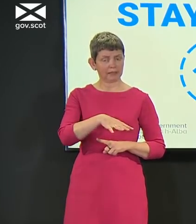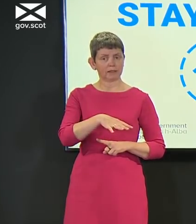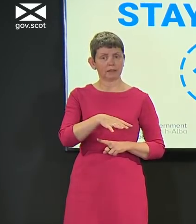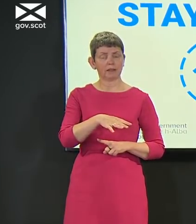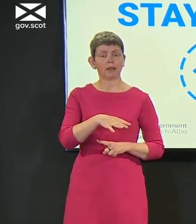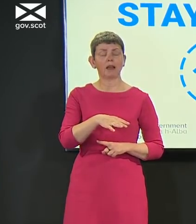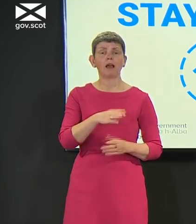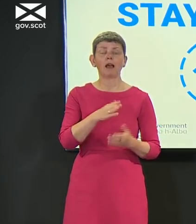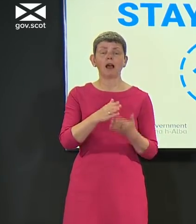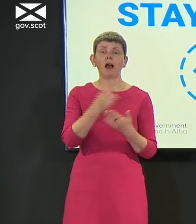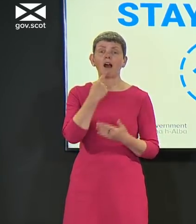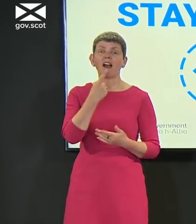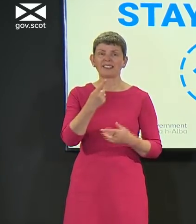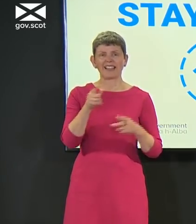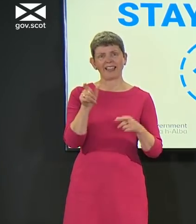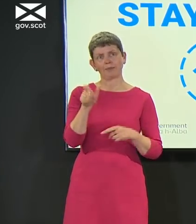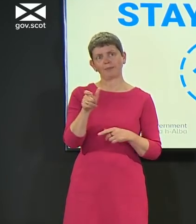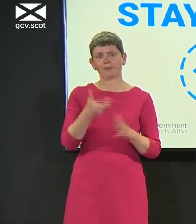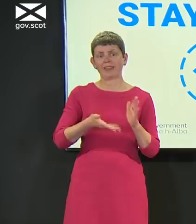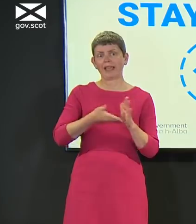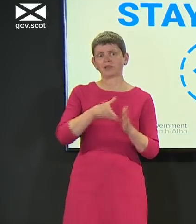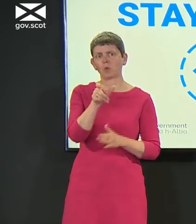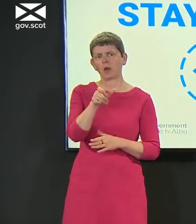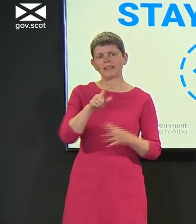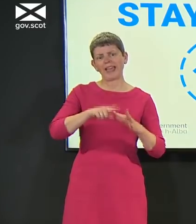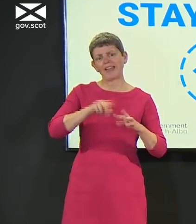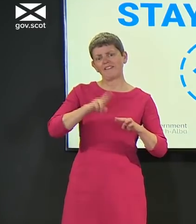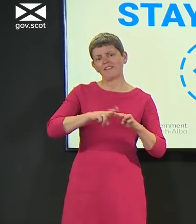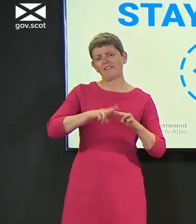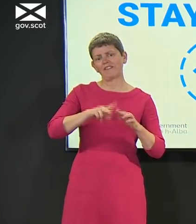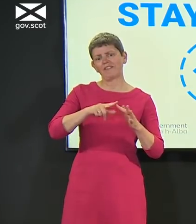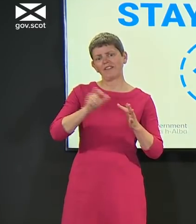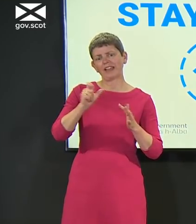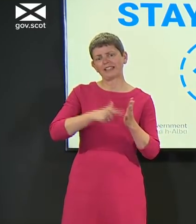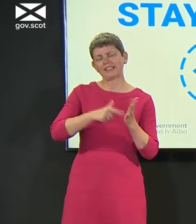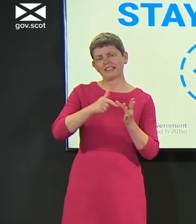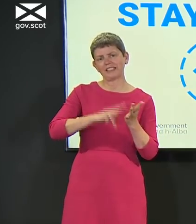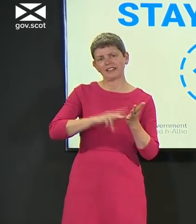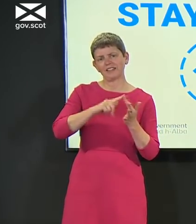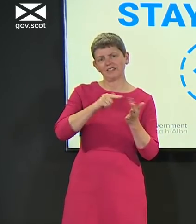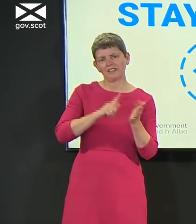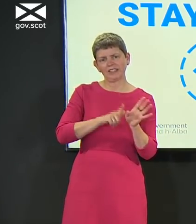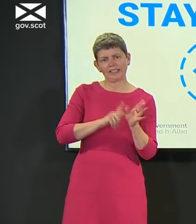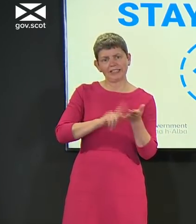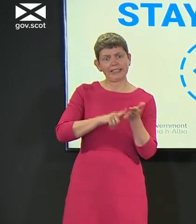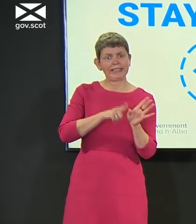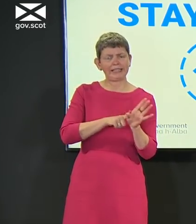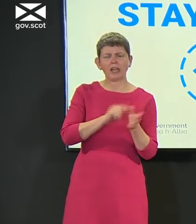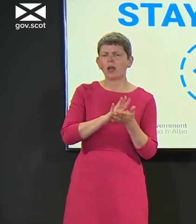missed you know somebody's address might have not been changed on a GP system or you know somebody's